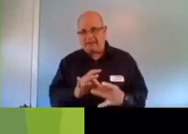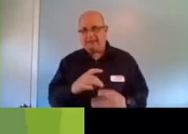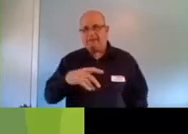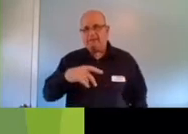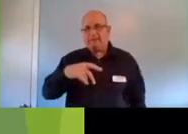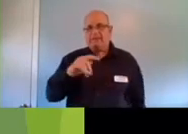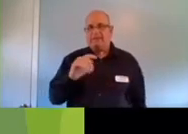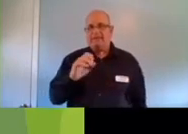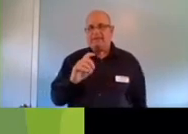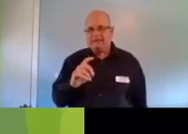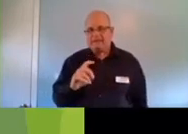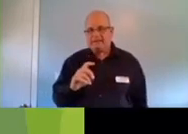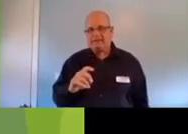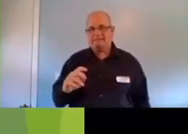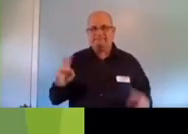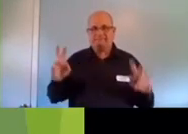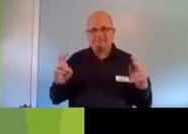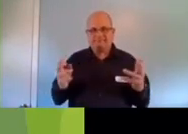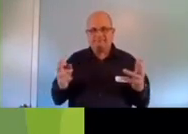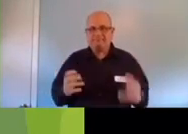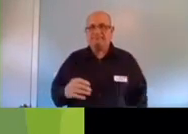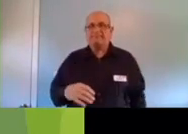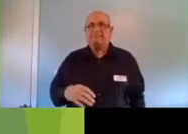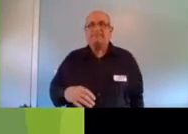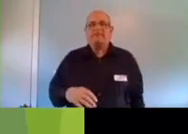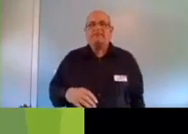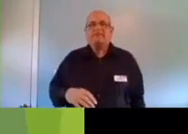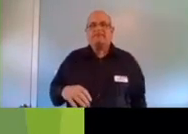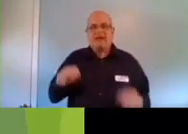their state of instabilities. Again, it's an education process.